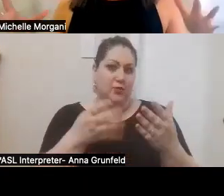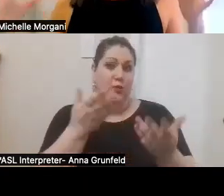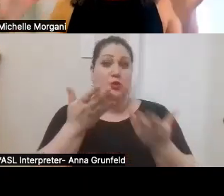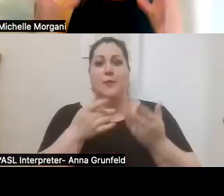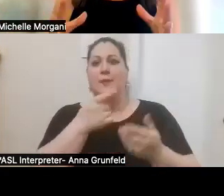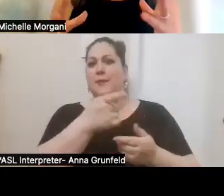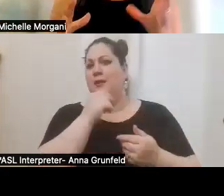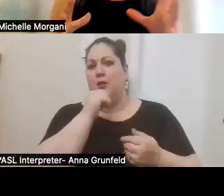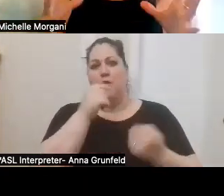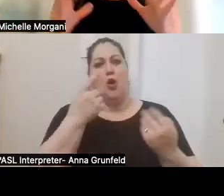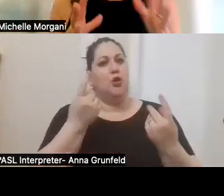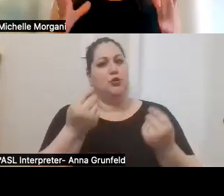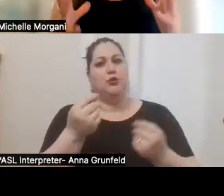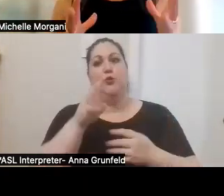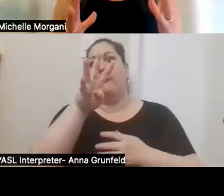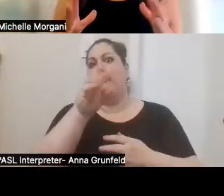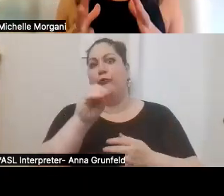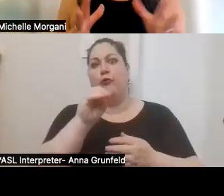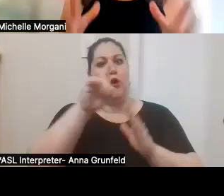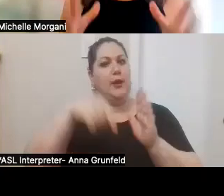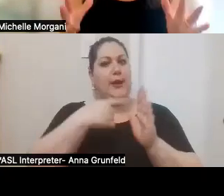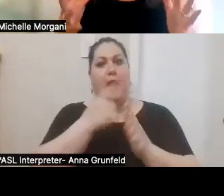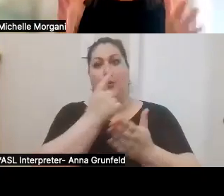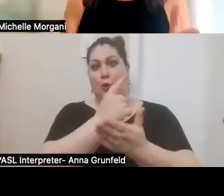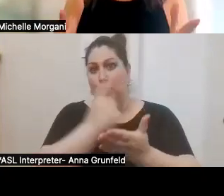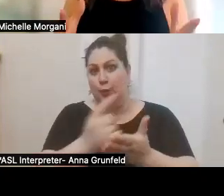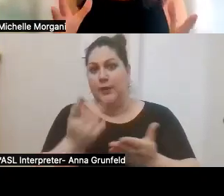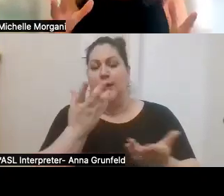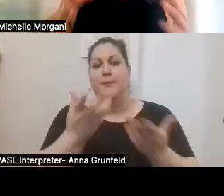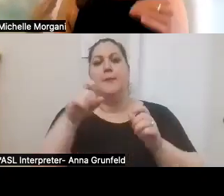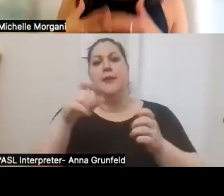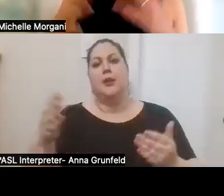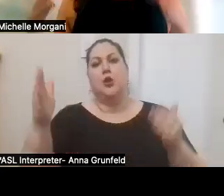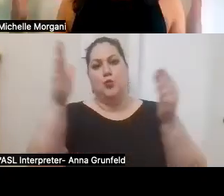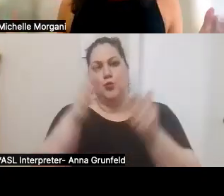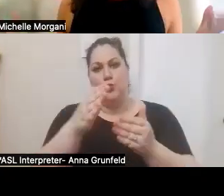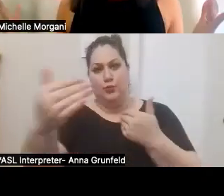They may have to do a potentially a reduced load and then we may extend